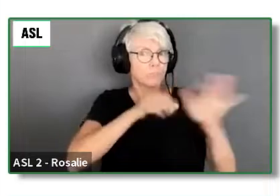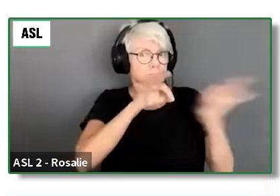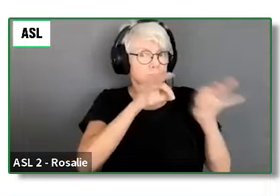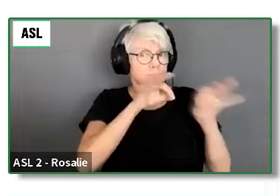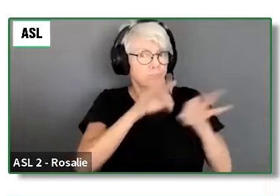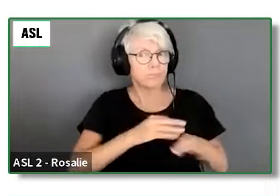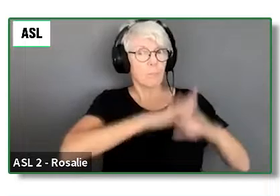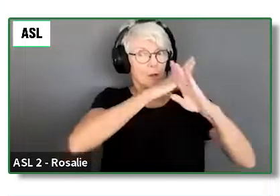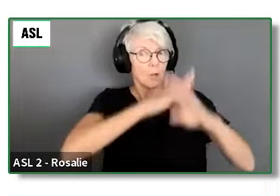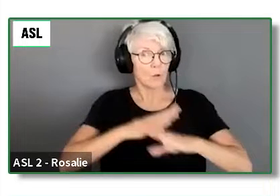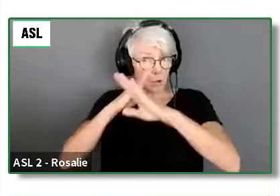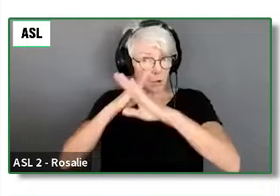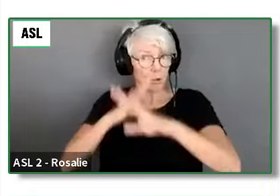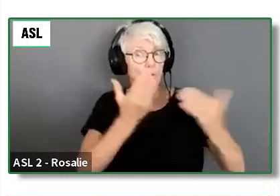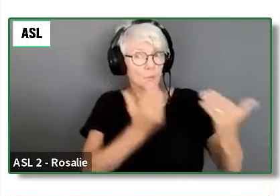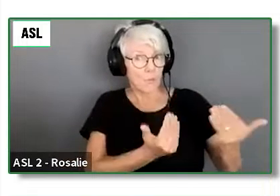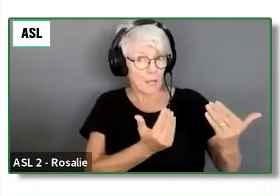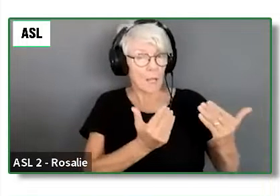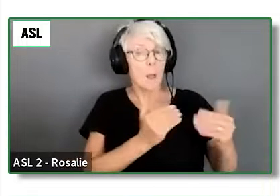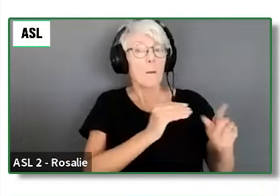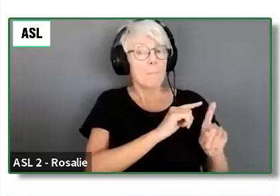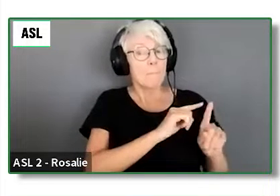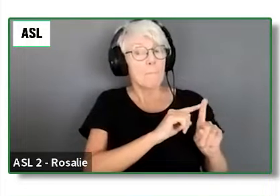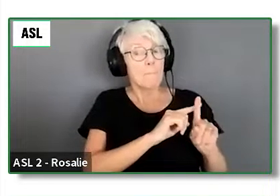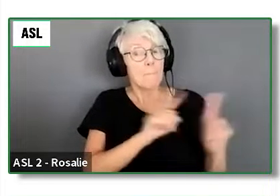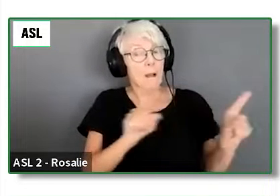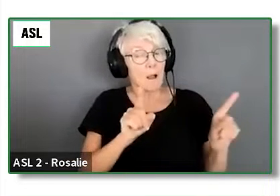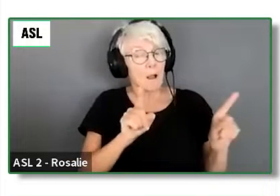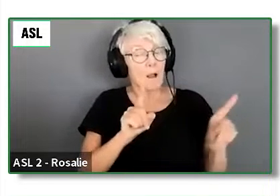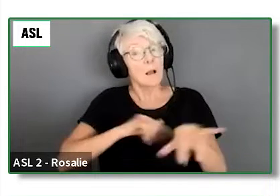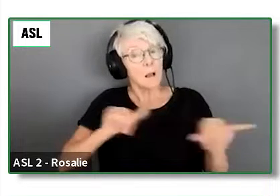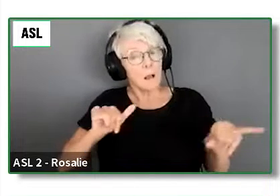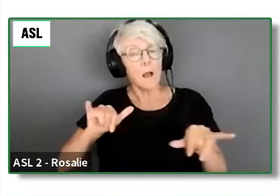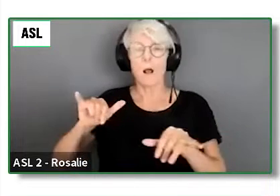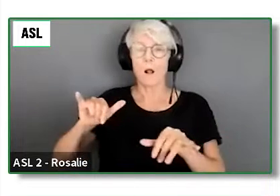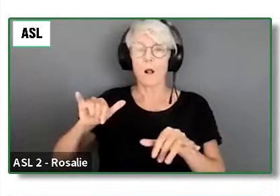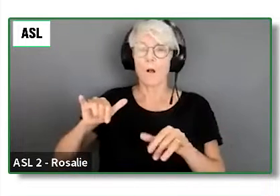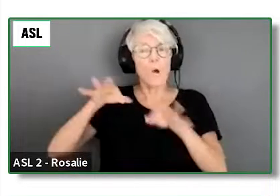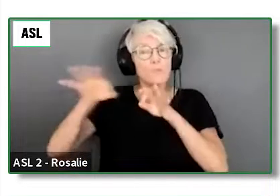want to offer some examples of how collaborating and advocacy can be a